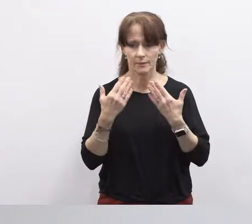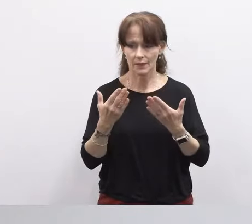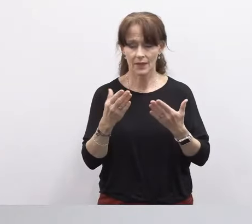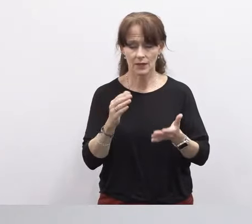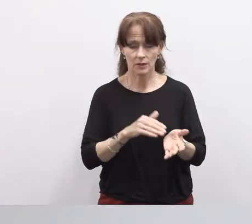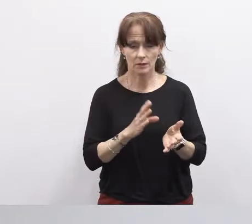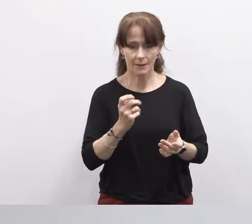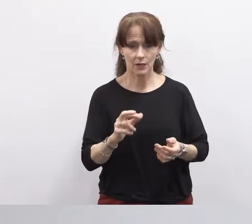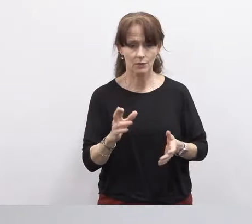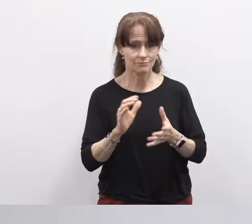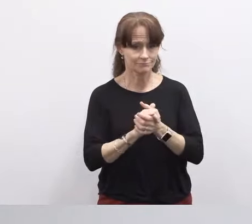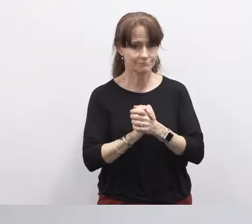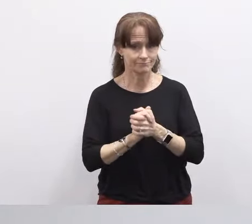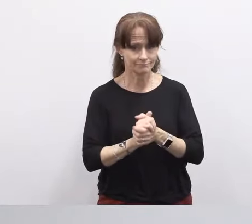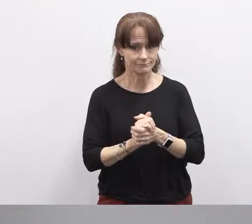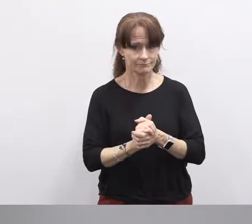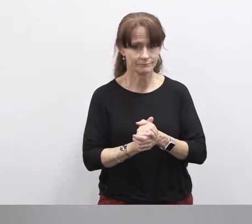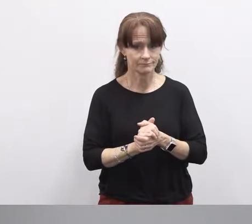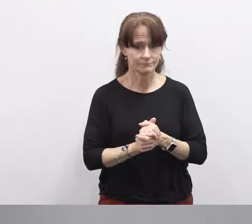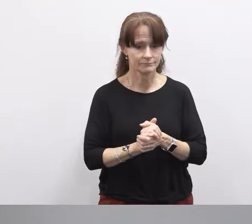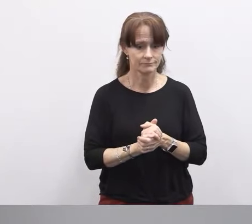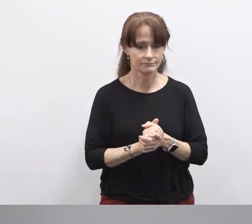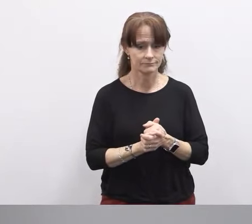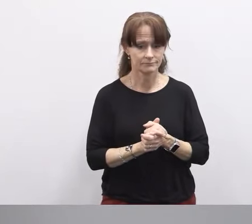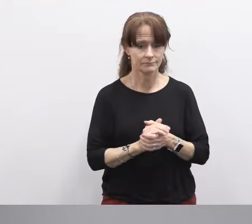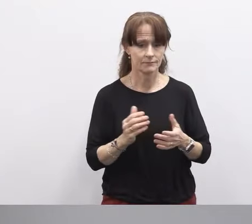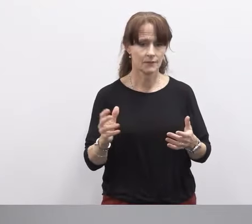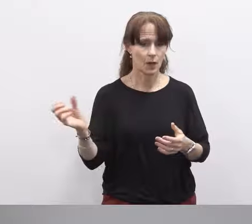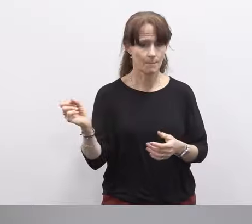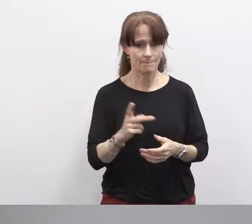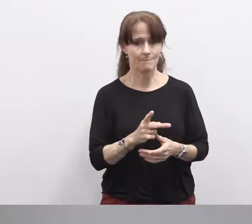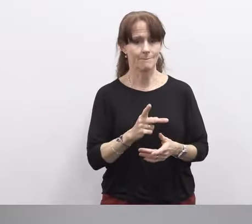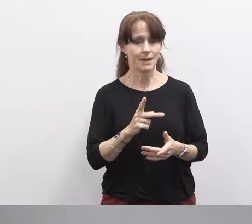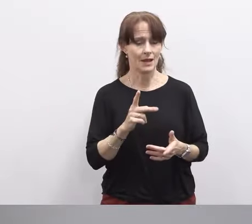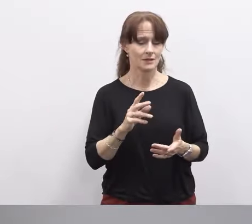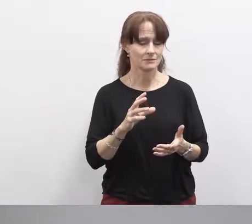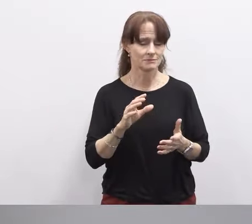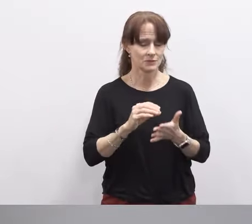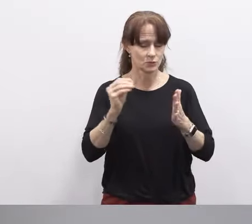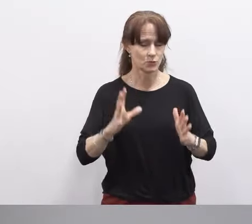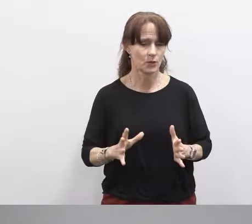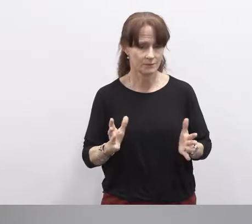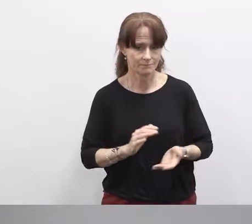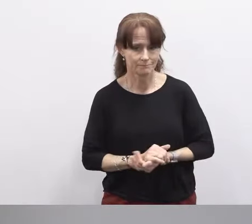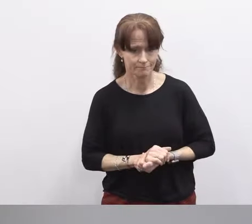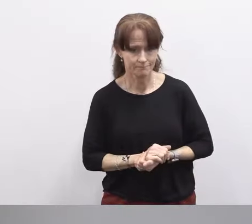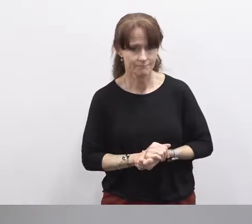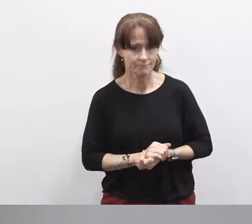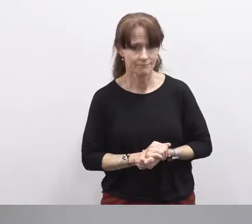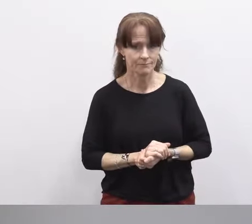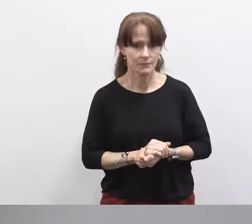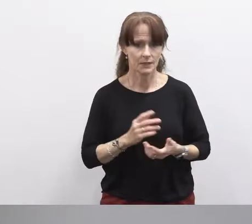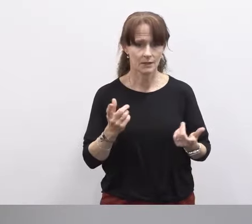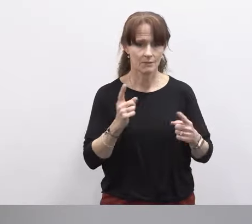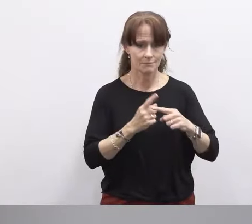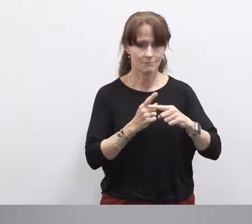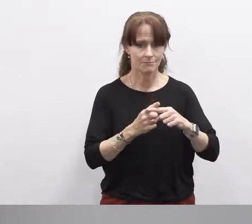and so congratulations to our readmitted students, once we, I assume, take this positive vote,